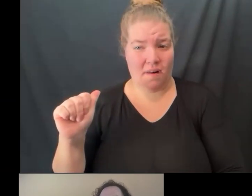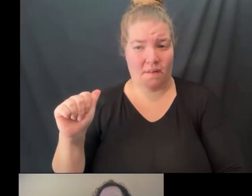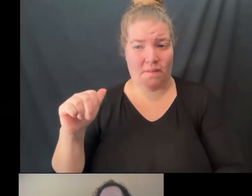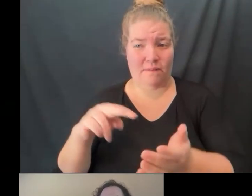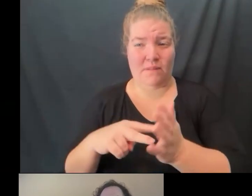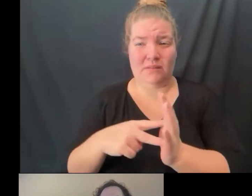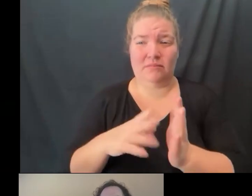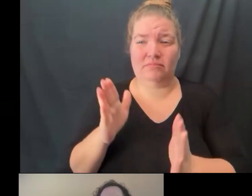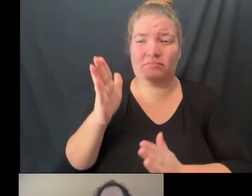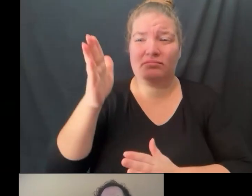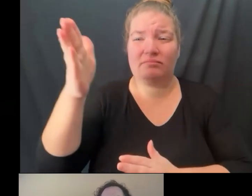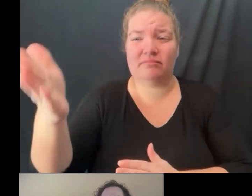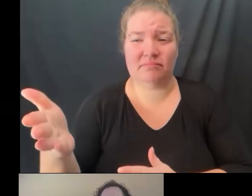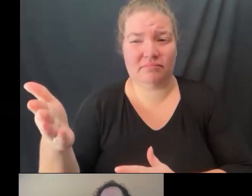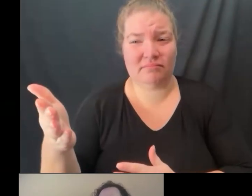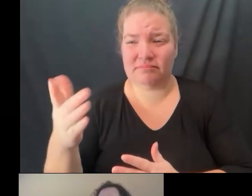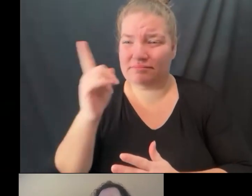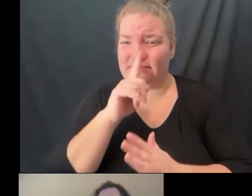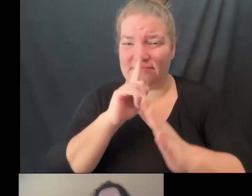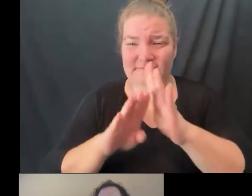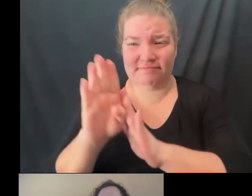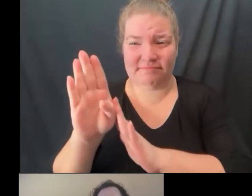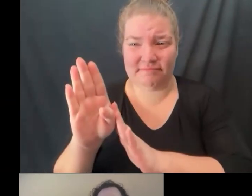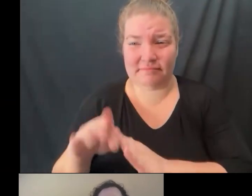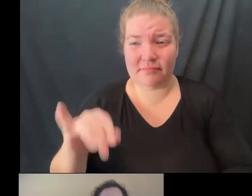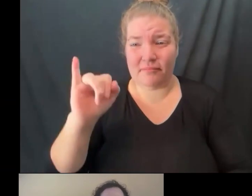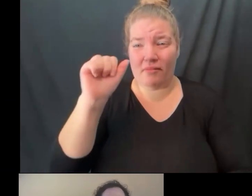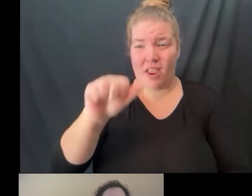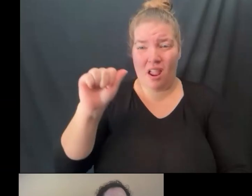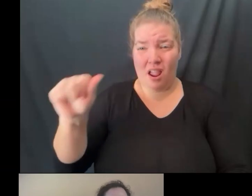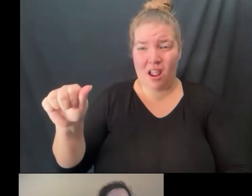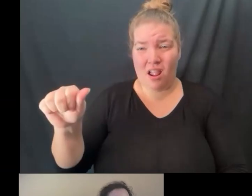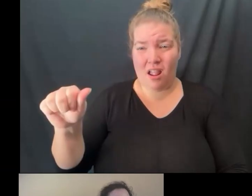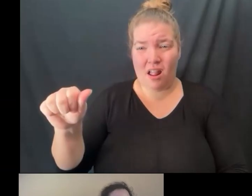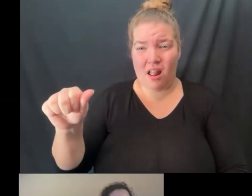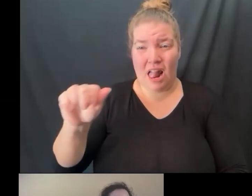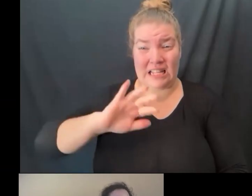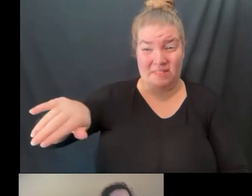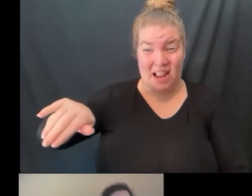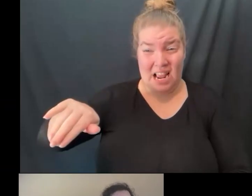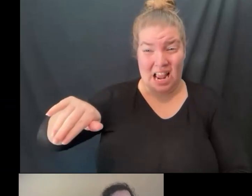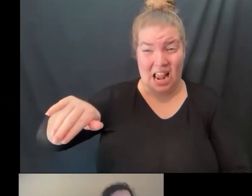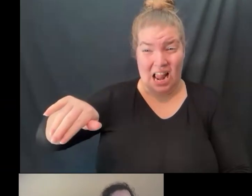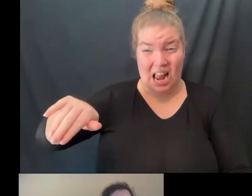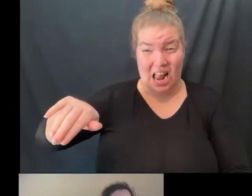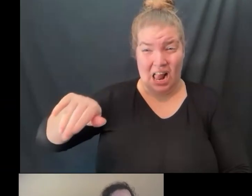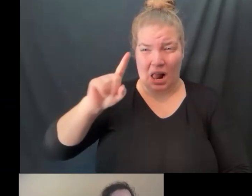then many people will find it impossible to get things done. If you don't do the Level AA things,